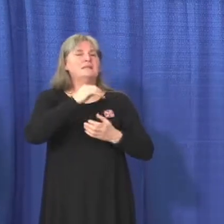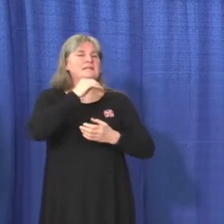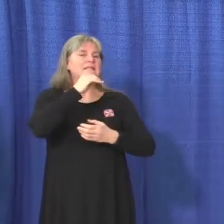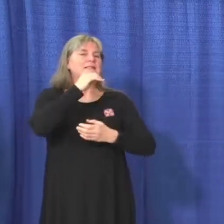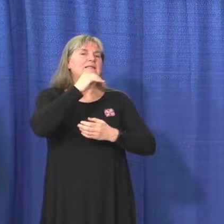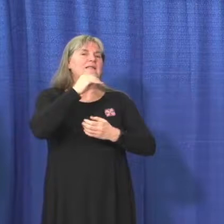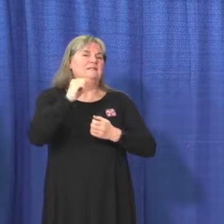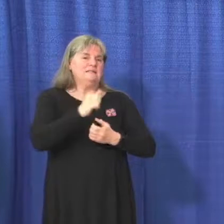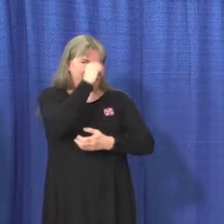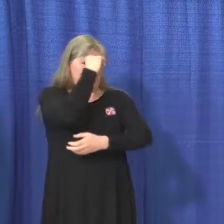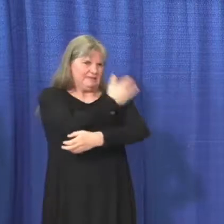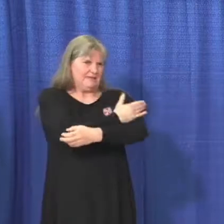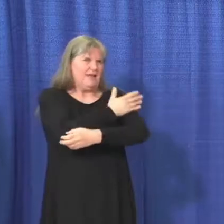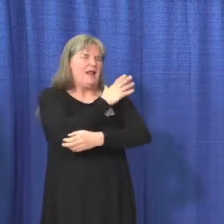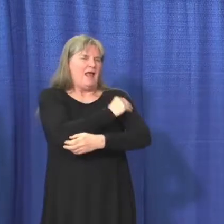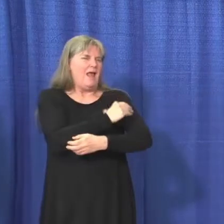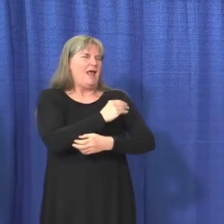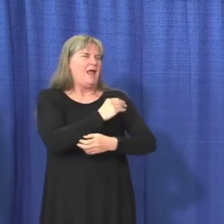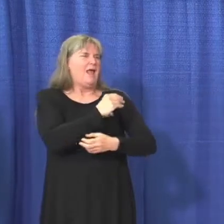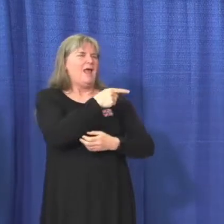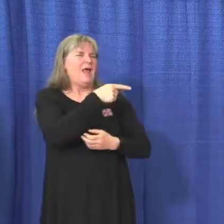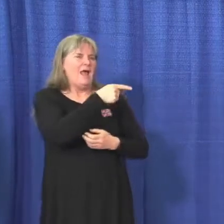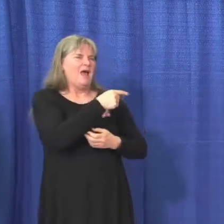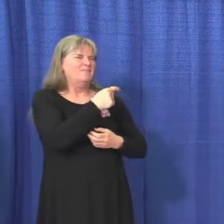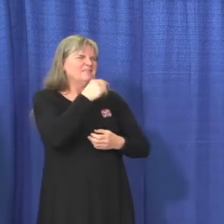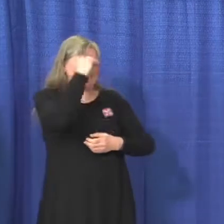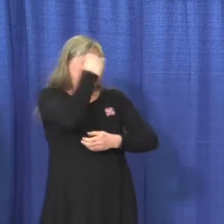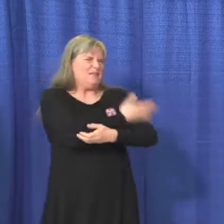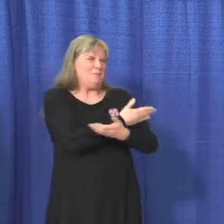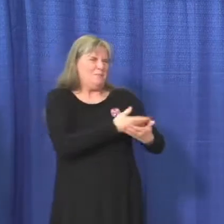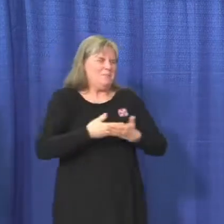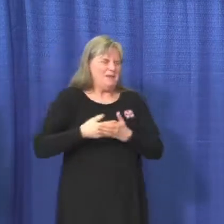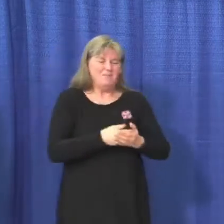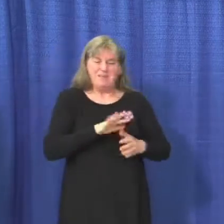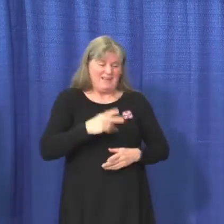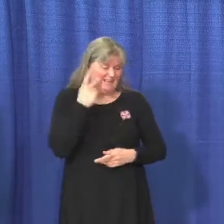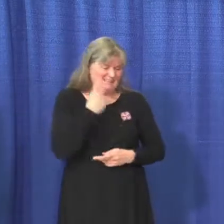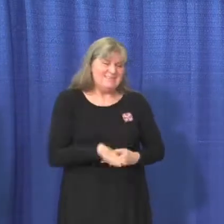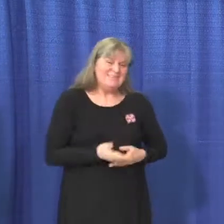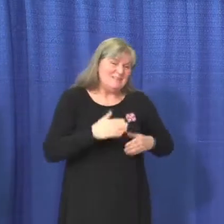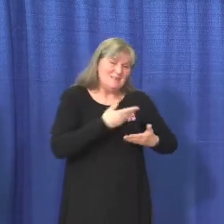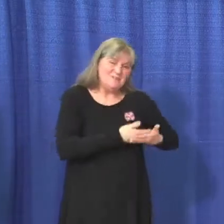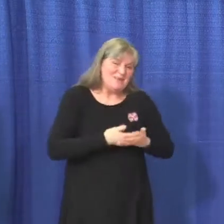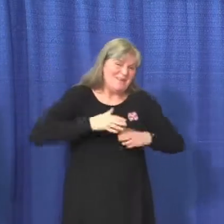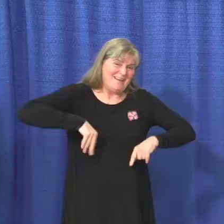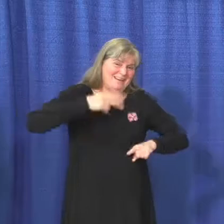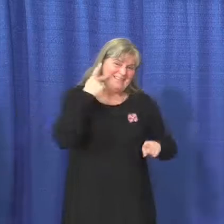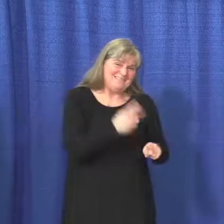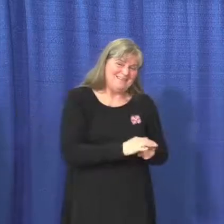able to see that little baby and so really looking forward to that.